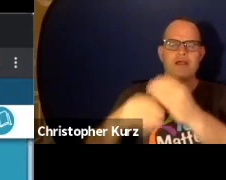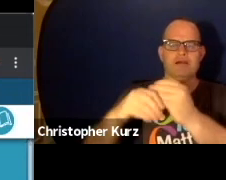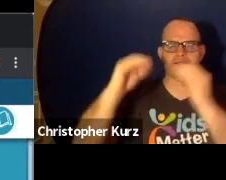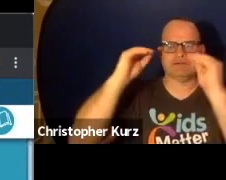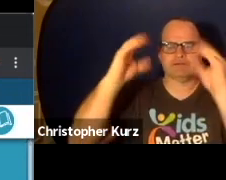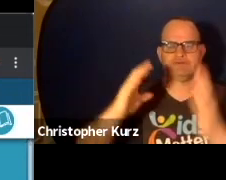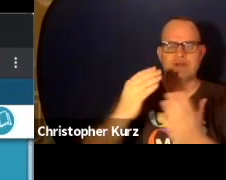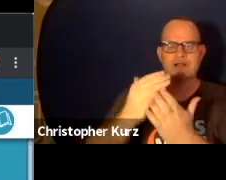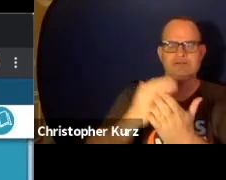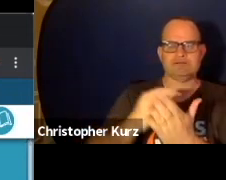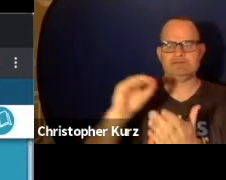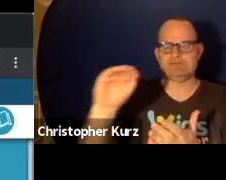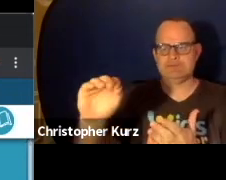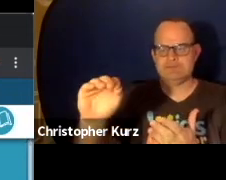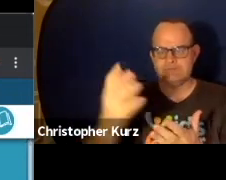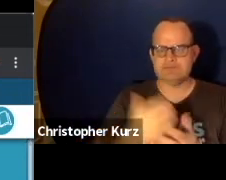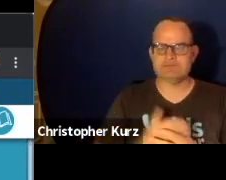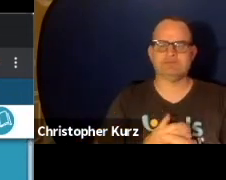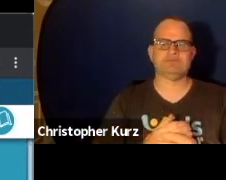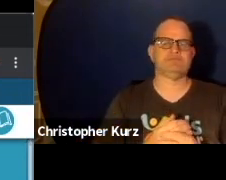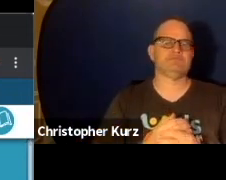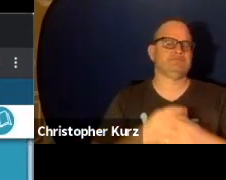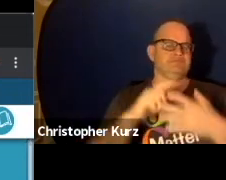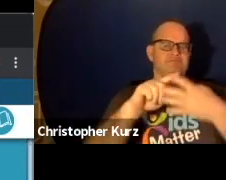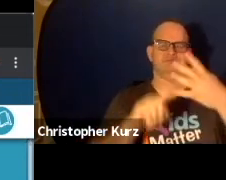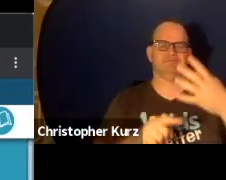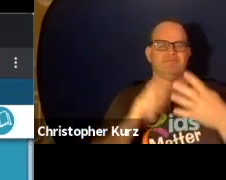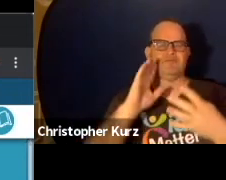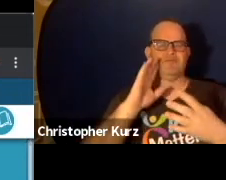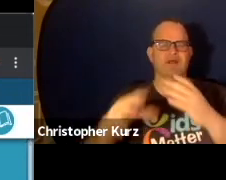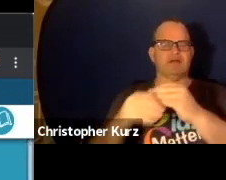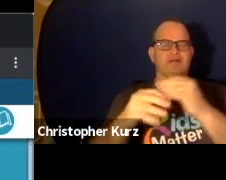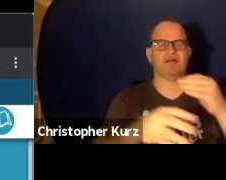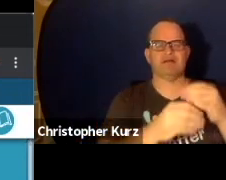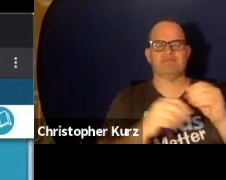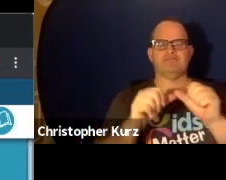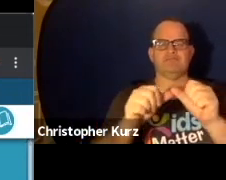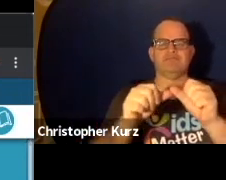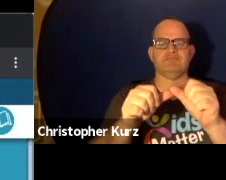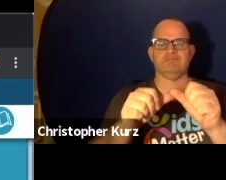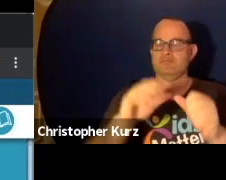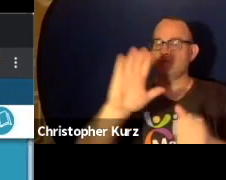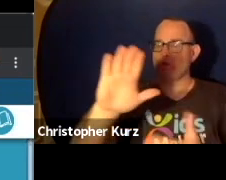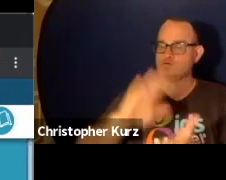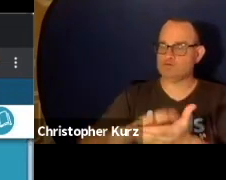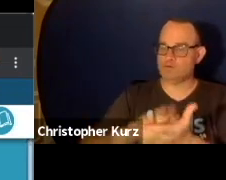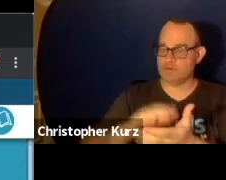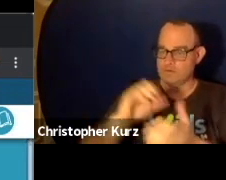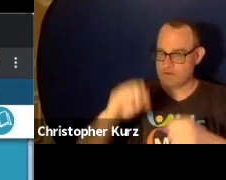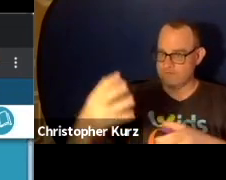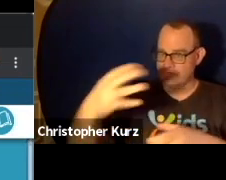its own library of stories. Teachers may want to create their own lessons.